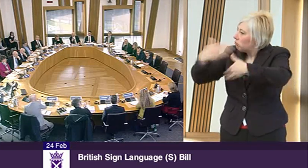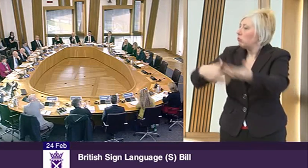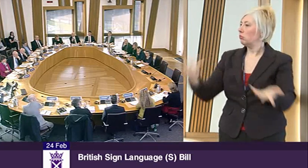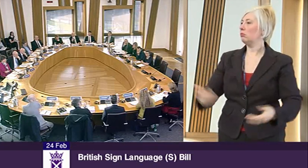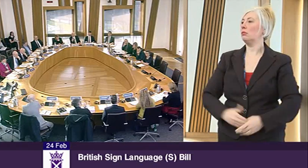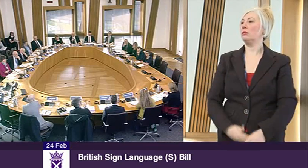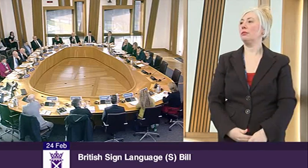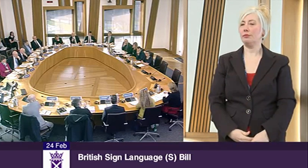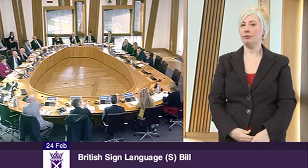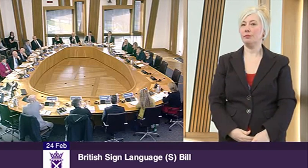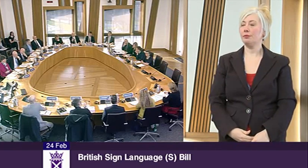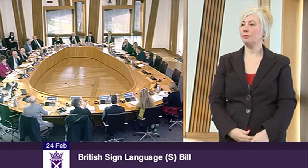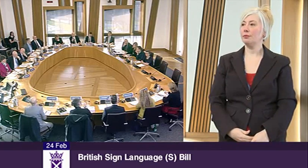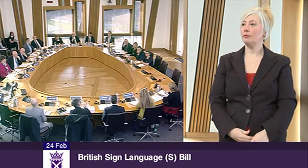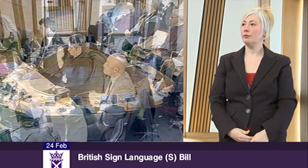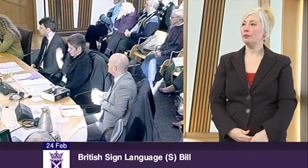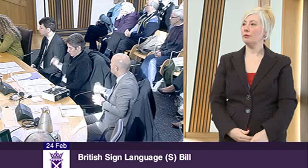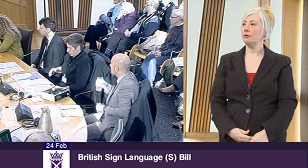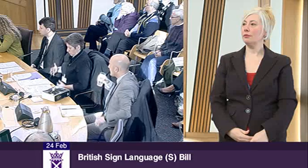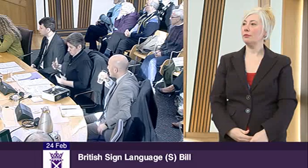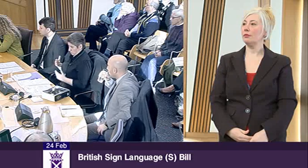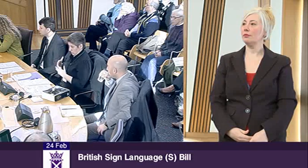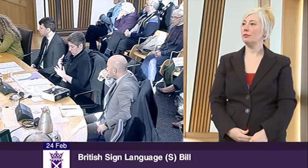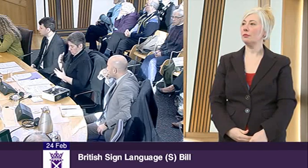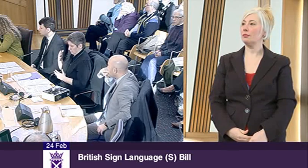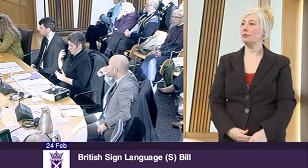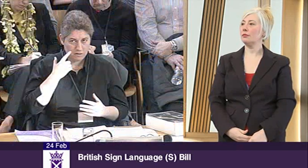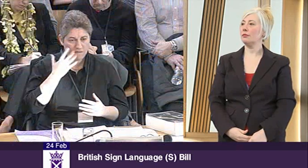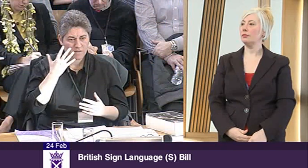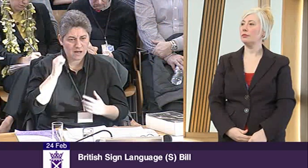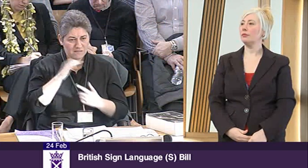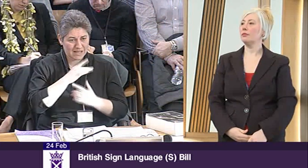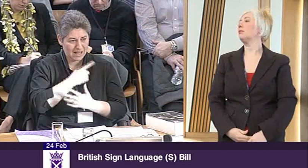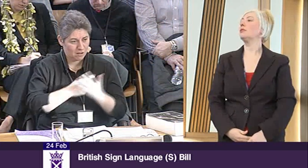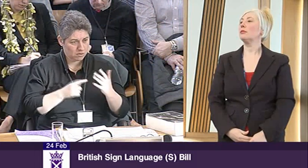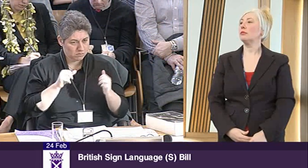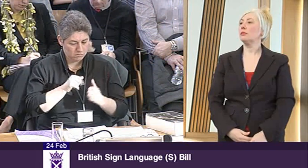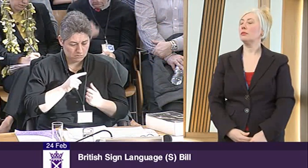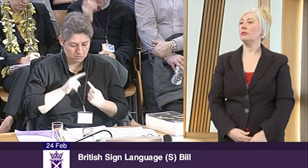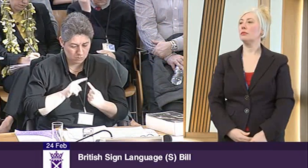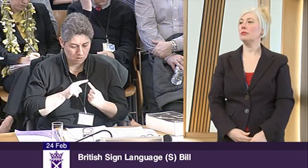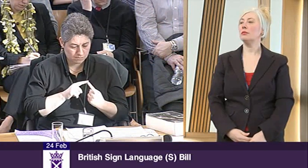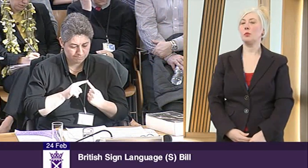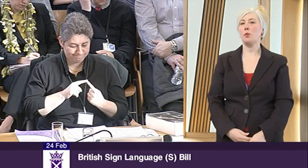Avril Hepner: I could summarise five key areas. The Facebook comments and the other evidence